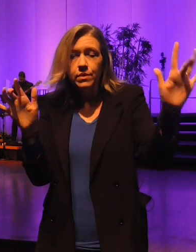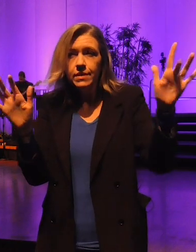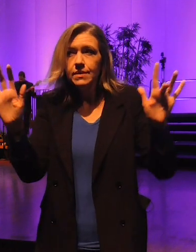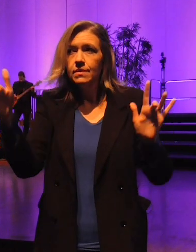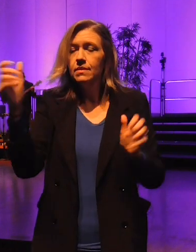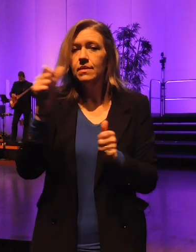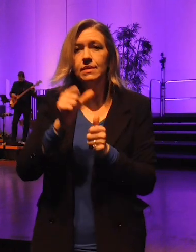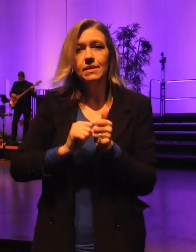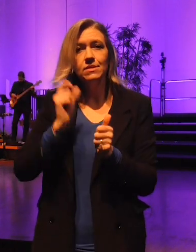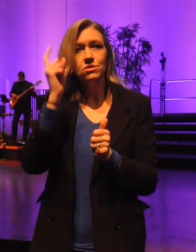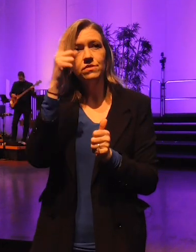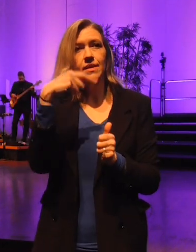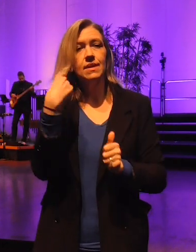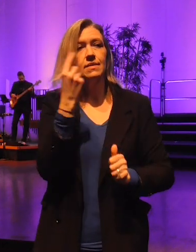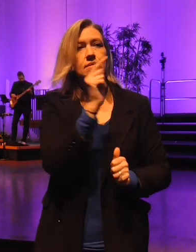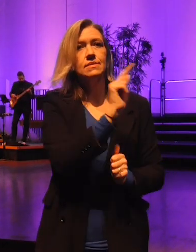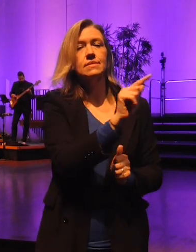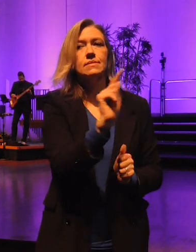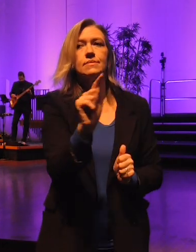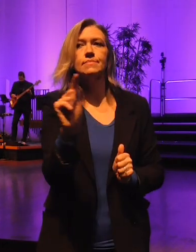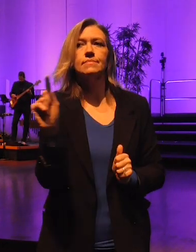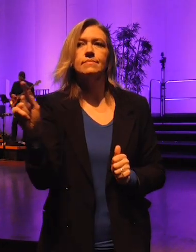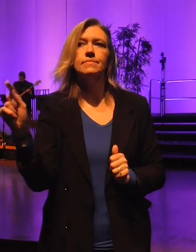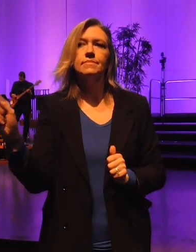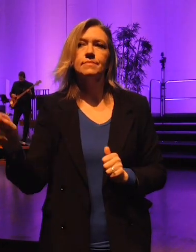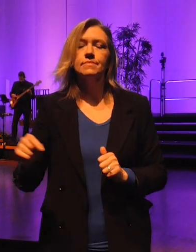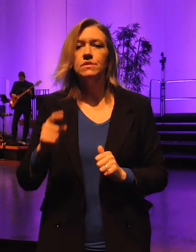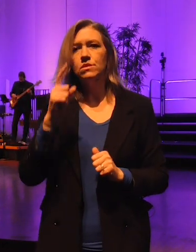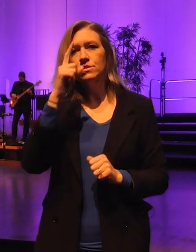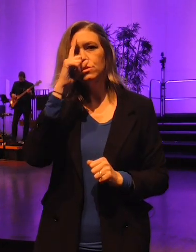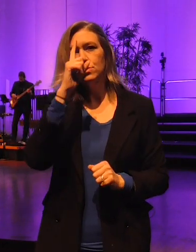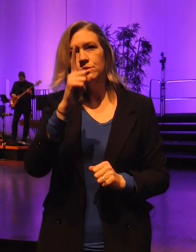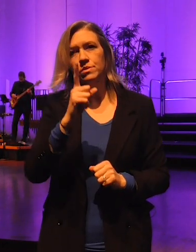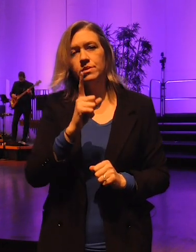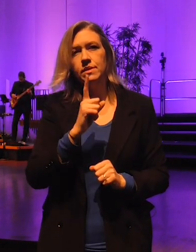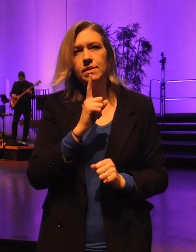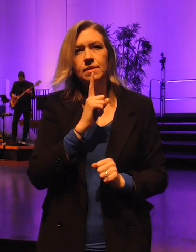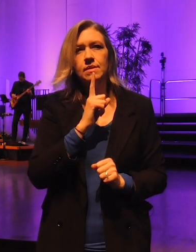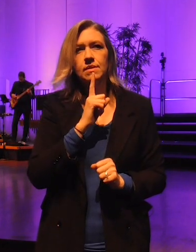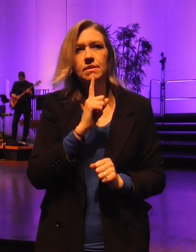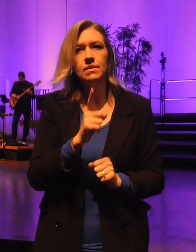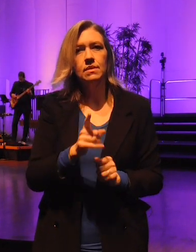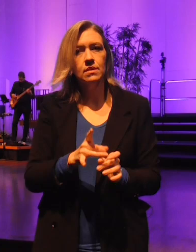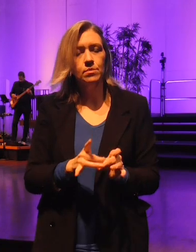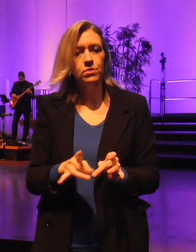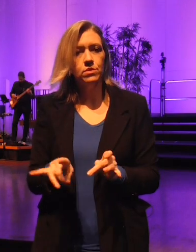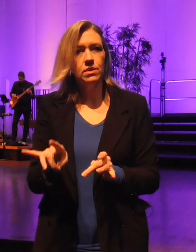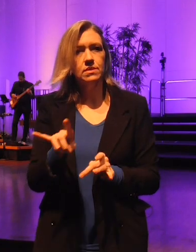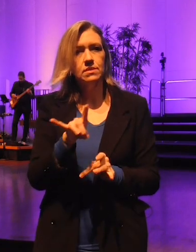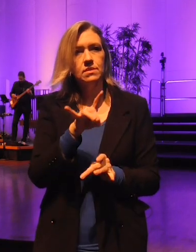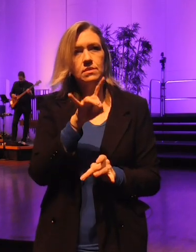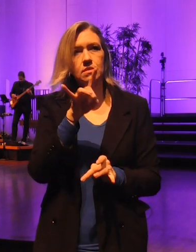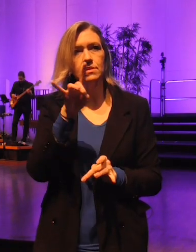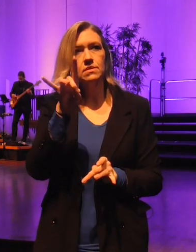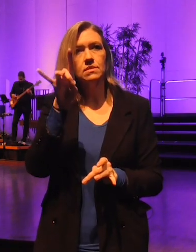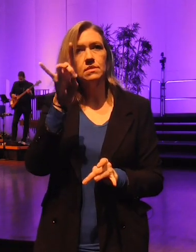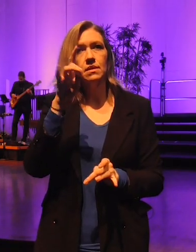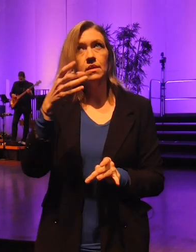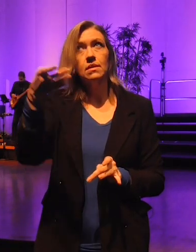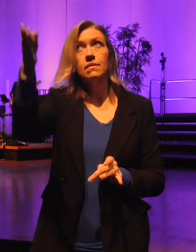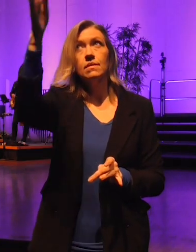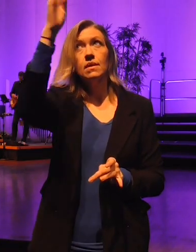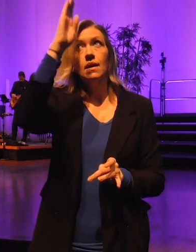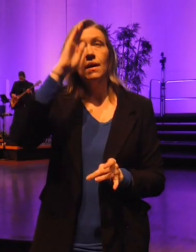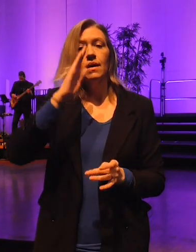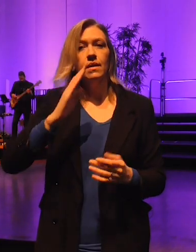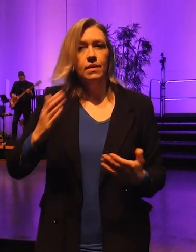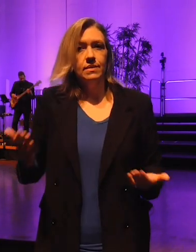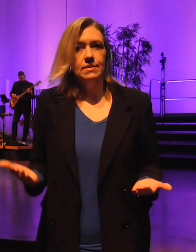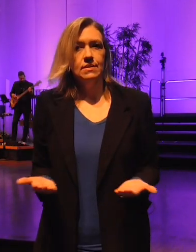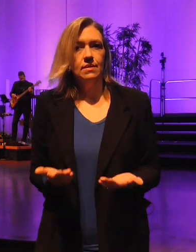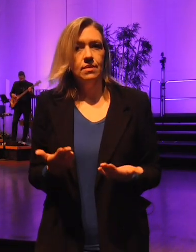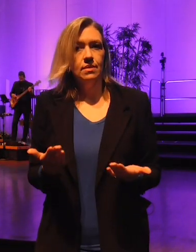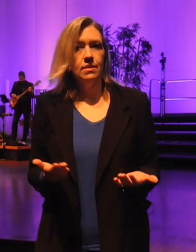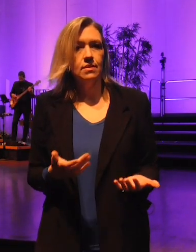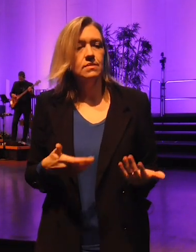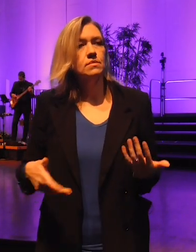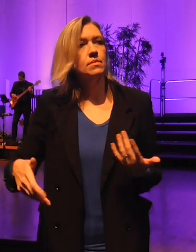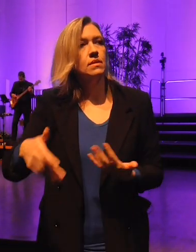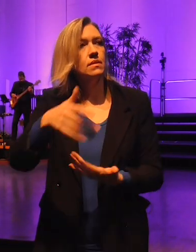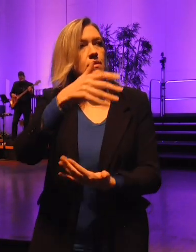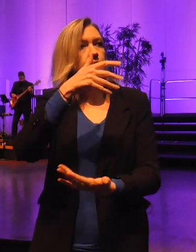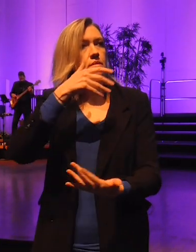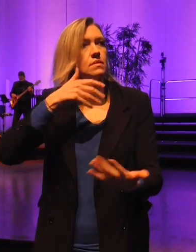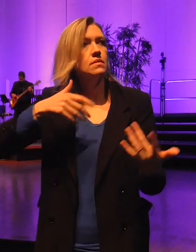on each face surely the presence of God is in this place